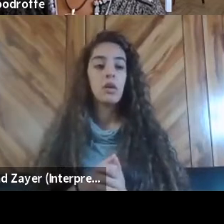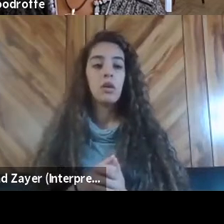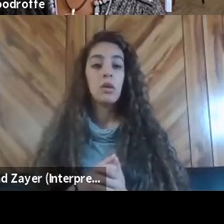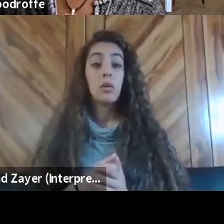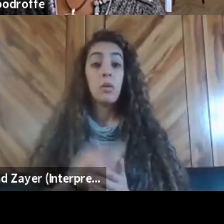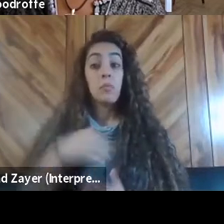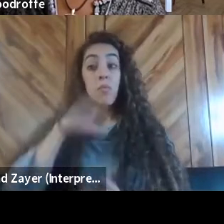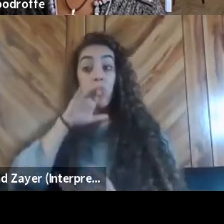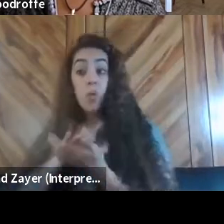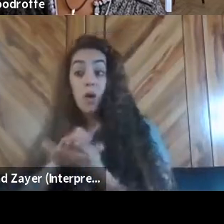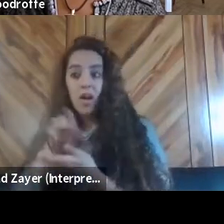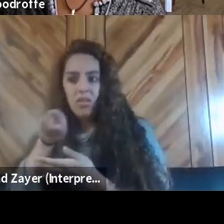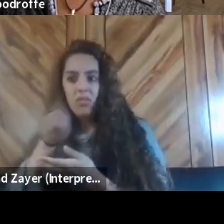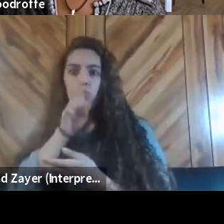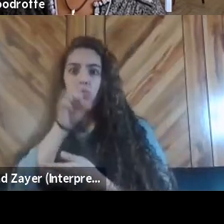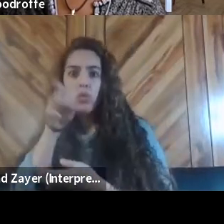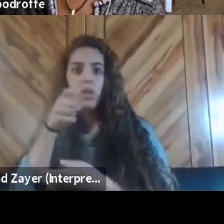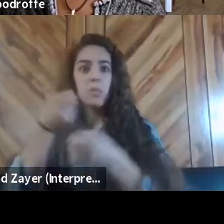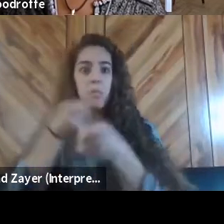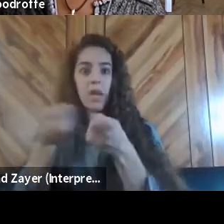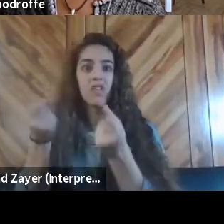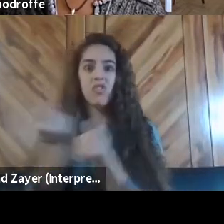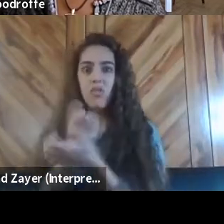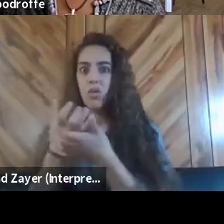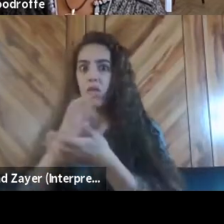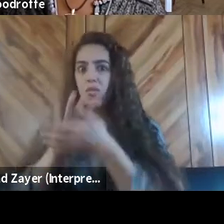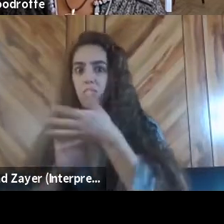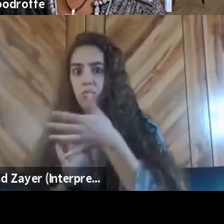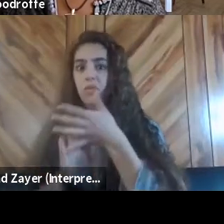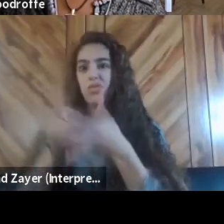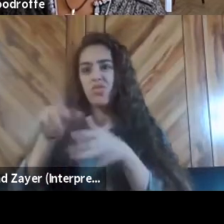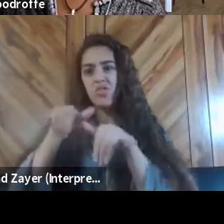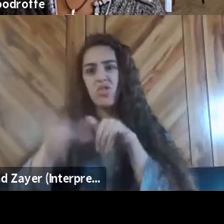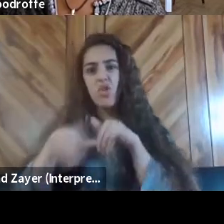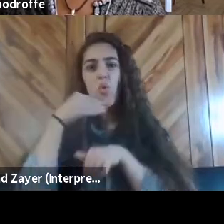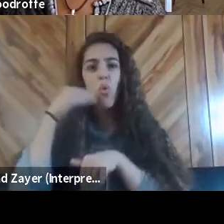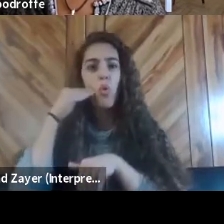that together, she stayed home for most of his most of his